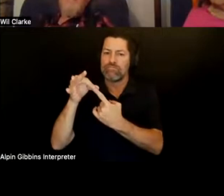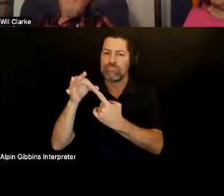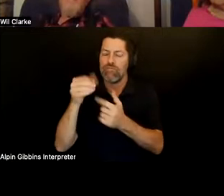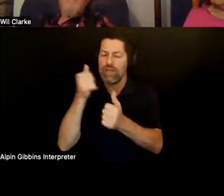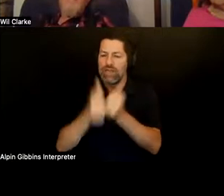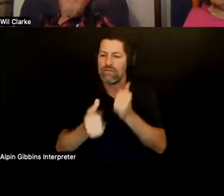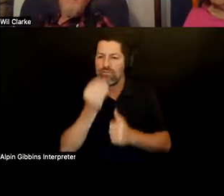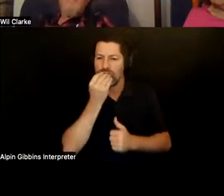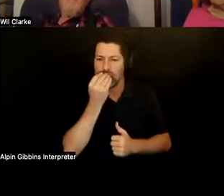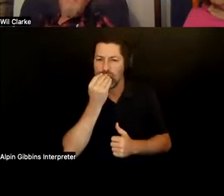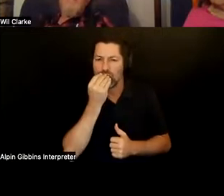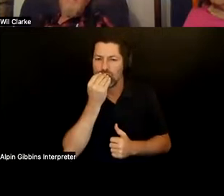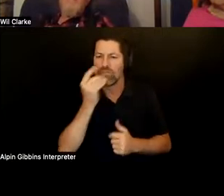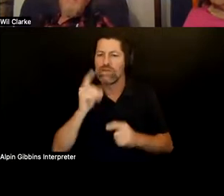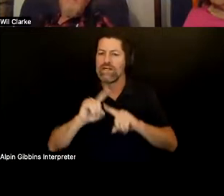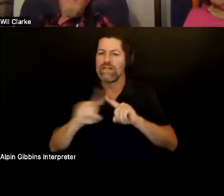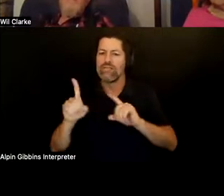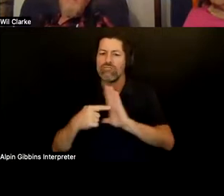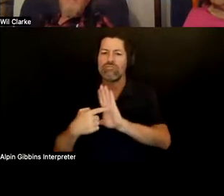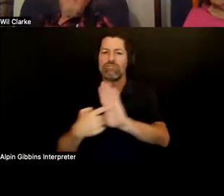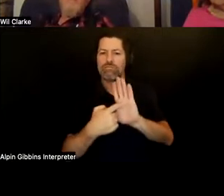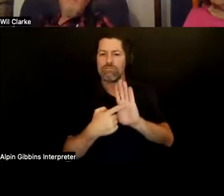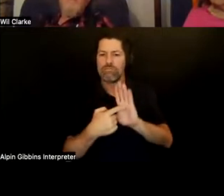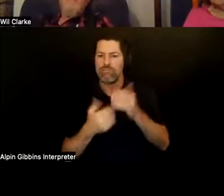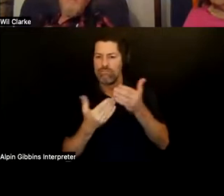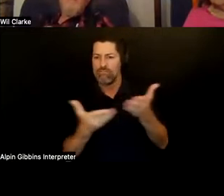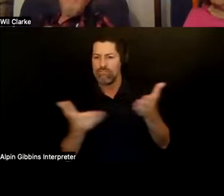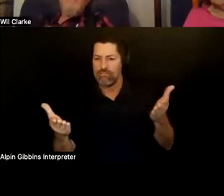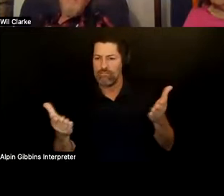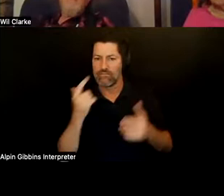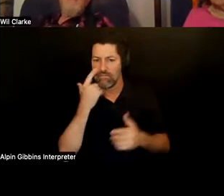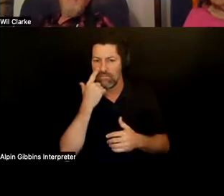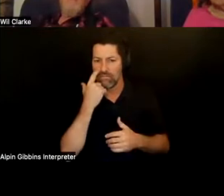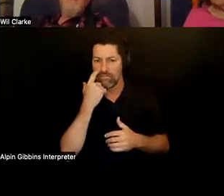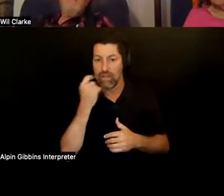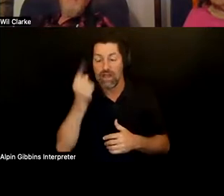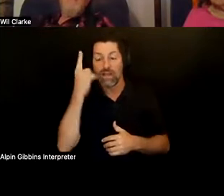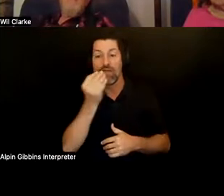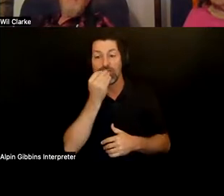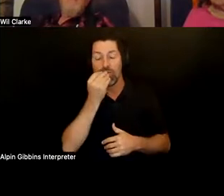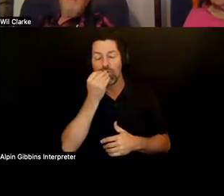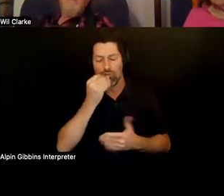of those different symbols will appear here. 19:19:45 But those foods are then eaten by